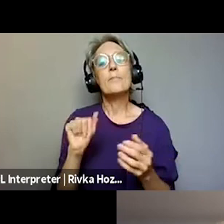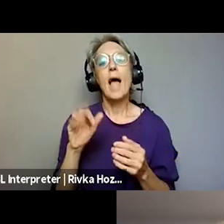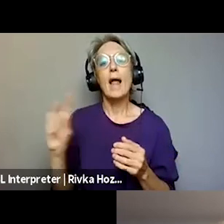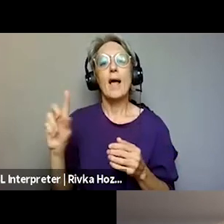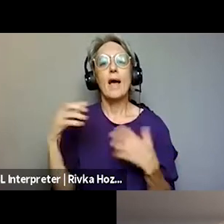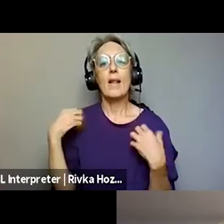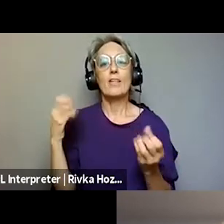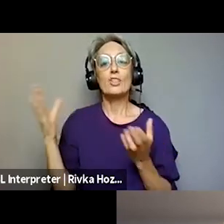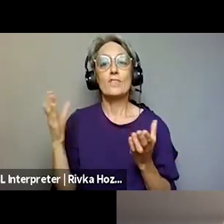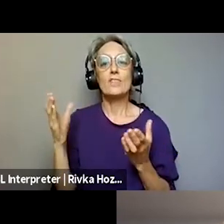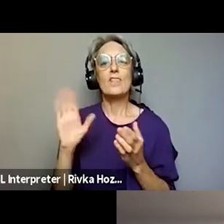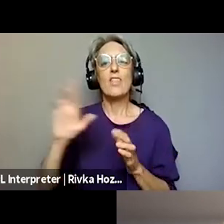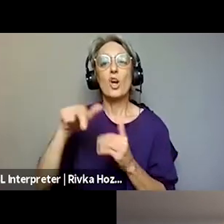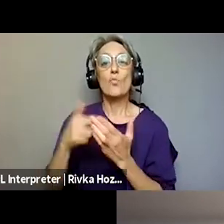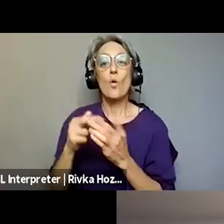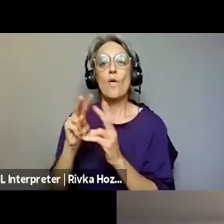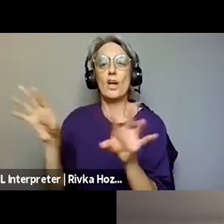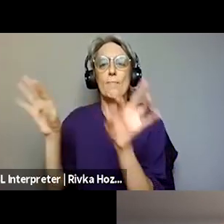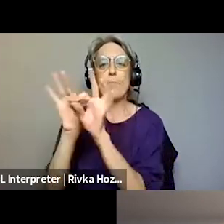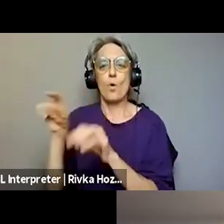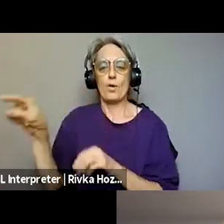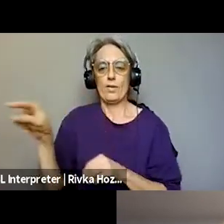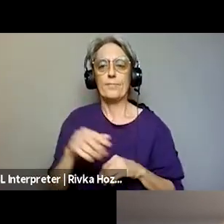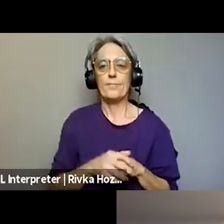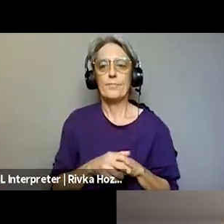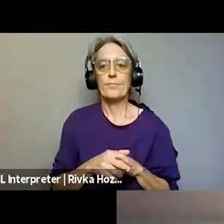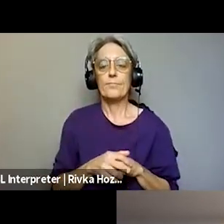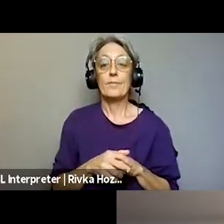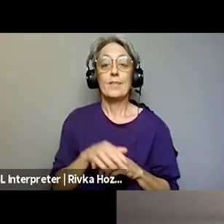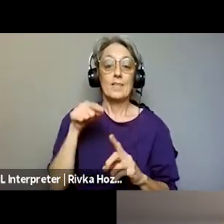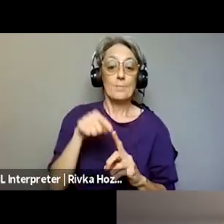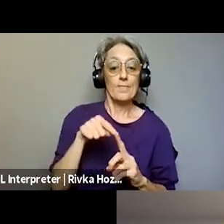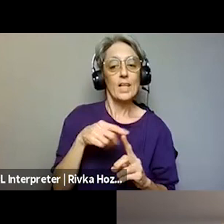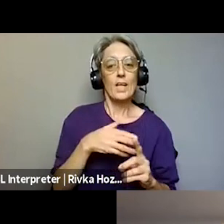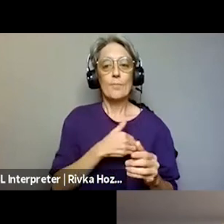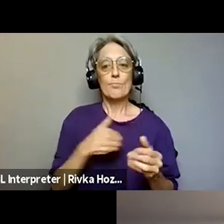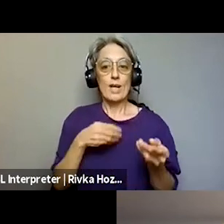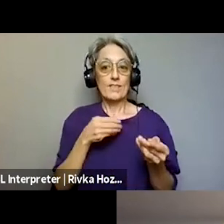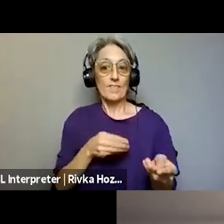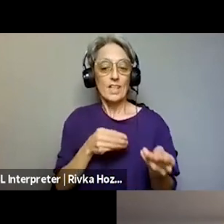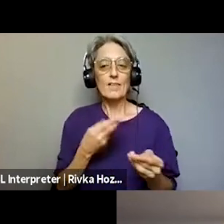play and especially if breastfeeding. As you mentioned Hilary has come up a couple of times